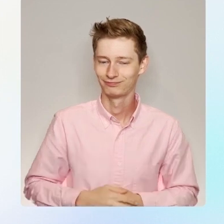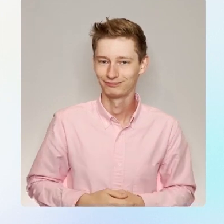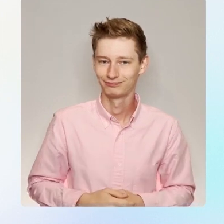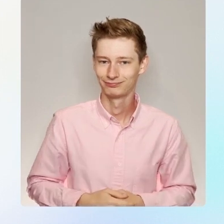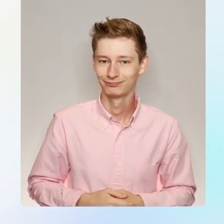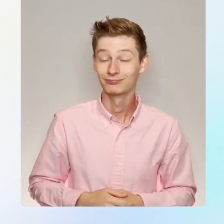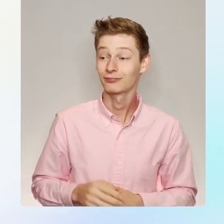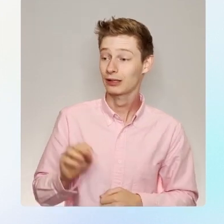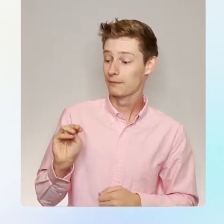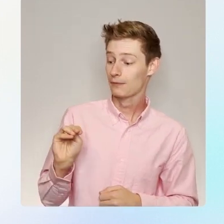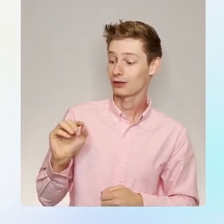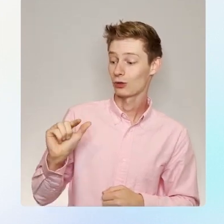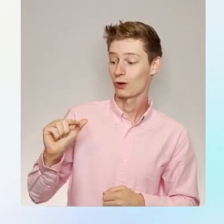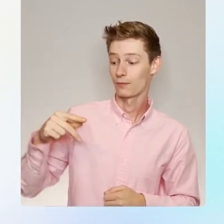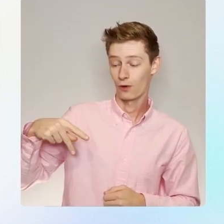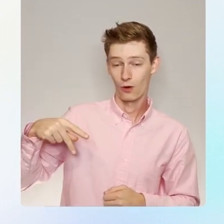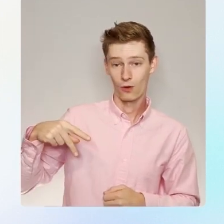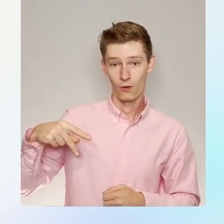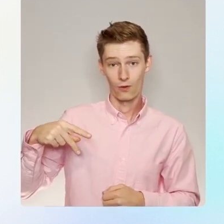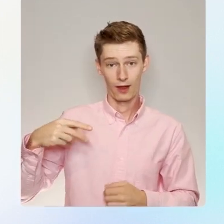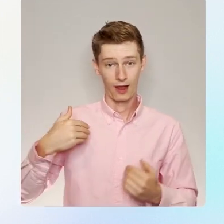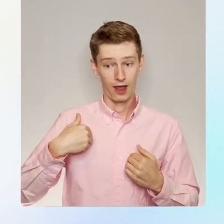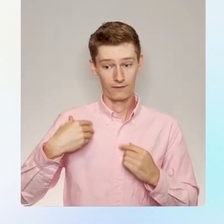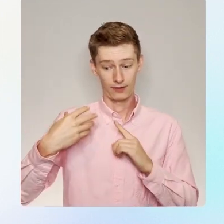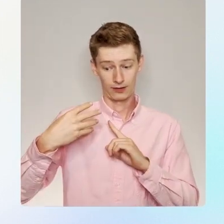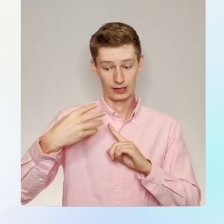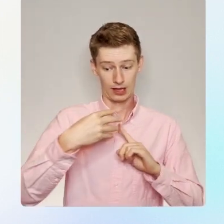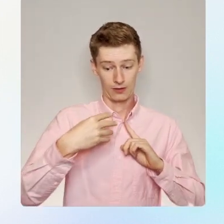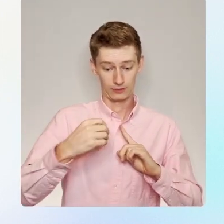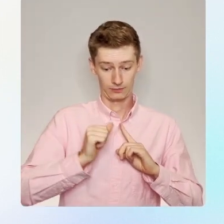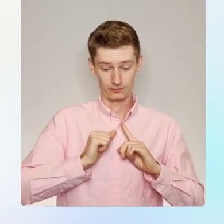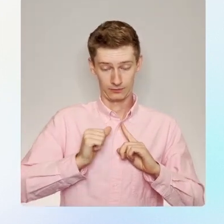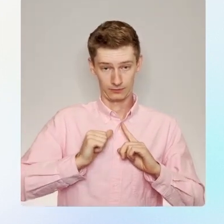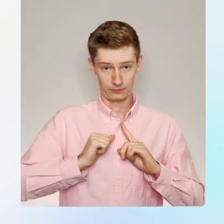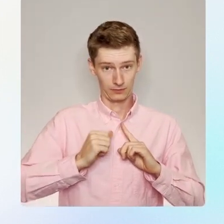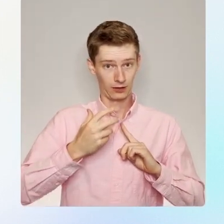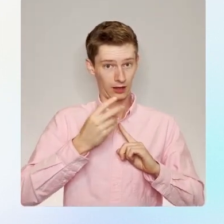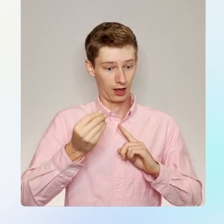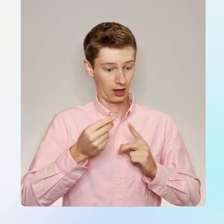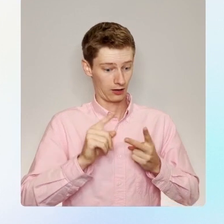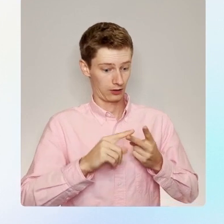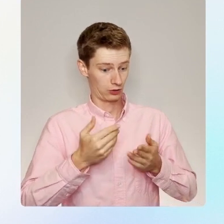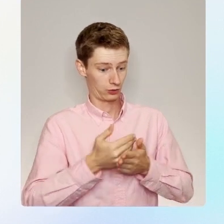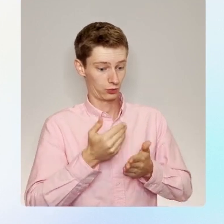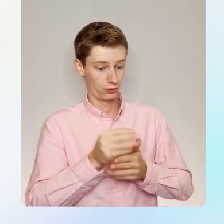With Meta Quest Pro's inward facing sensors and the new Movement SDK,